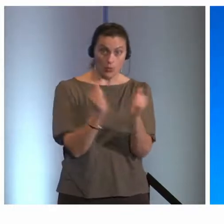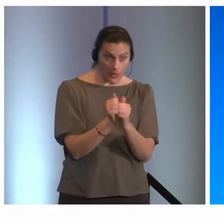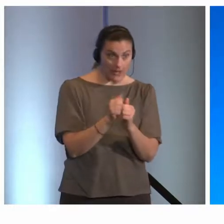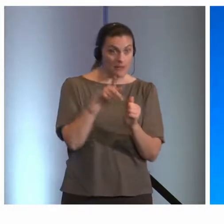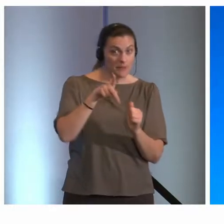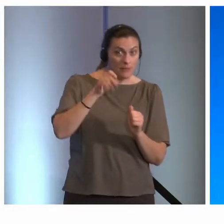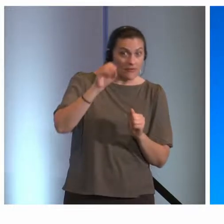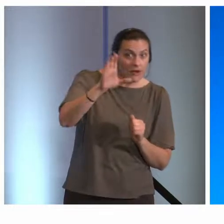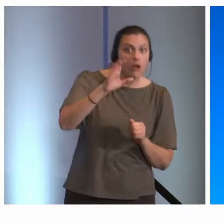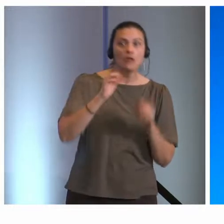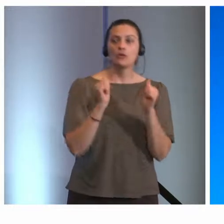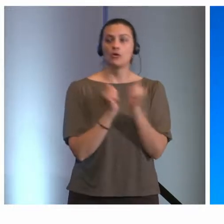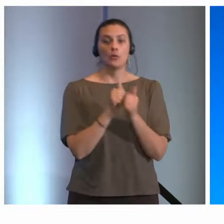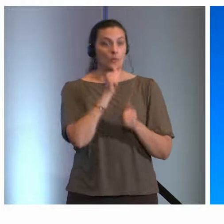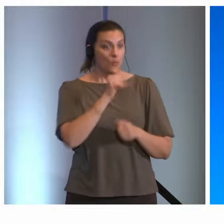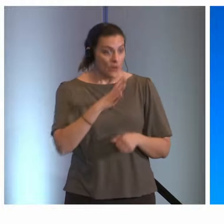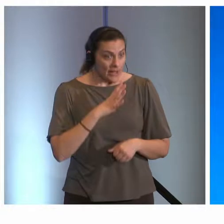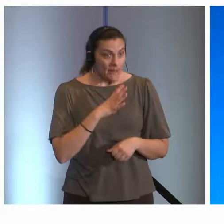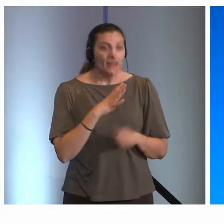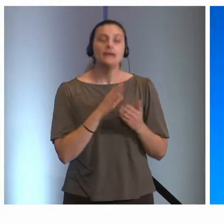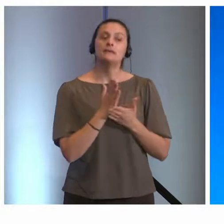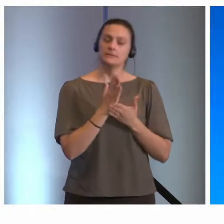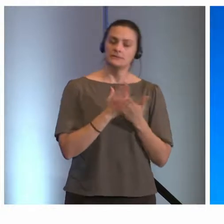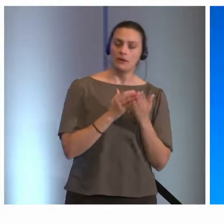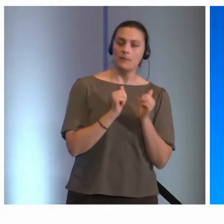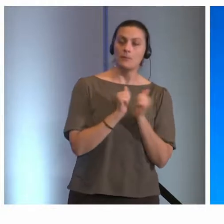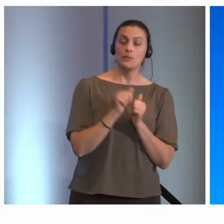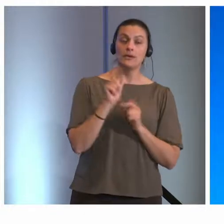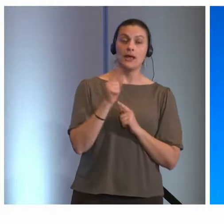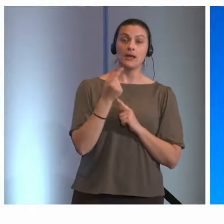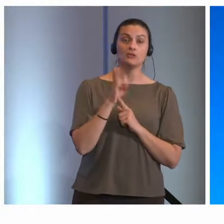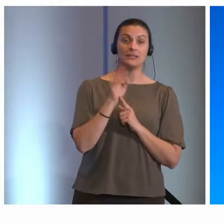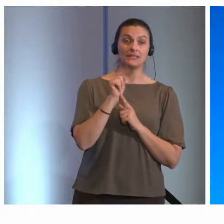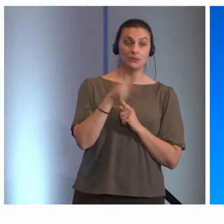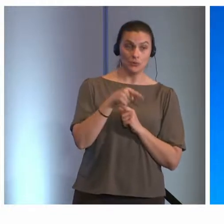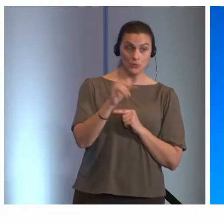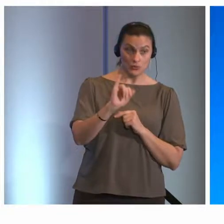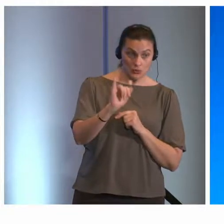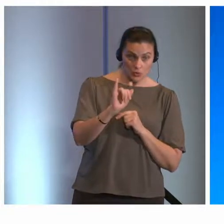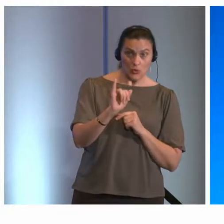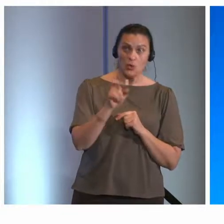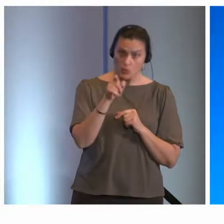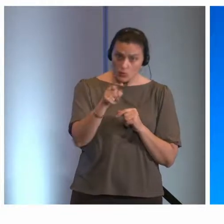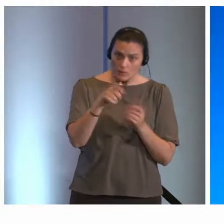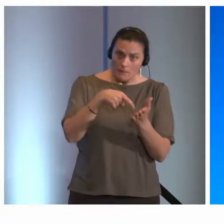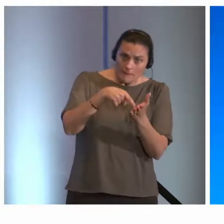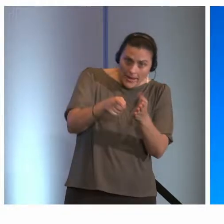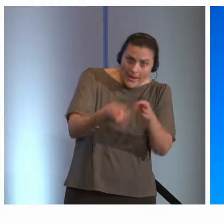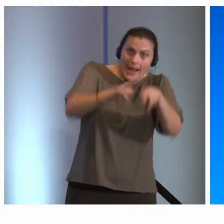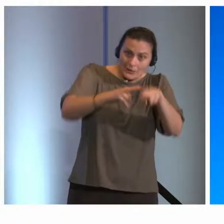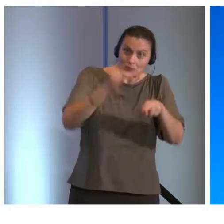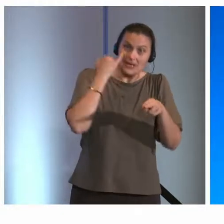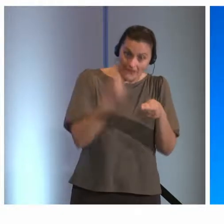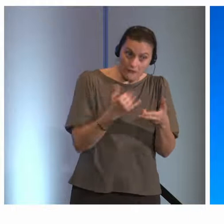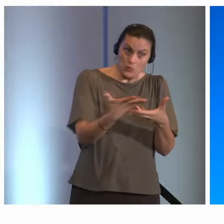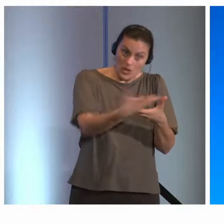California, now, where they got tax breaks for companies that utilize people of color and women, and even some in the